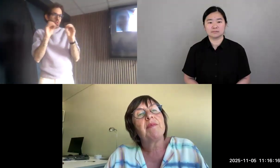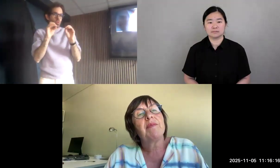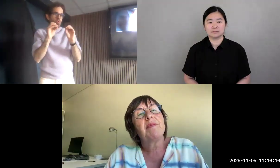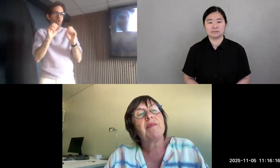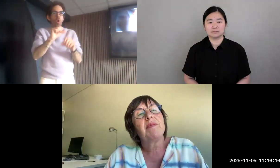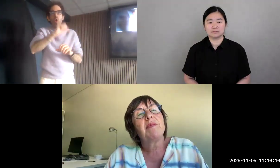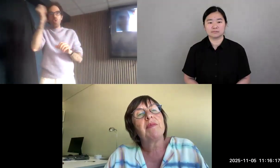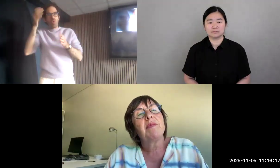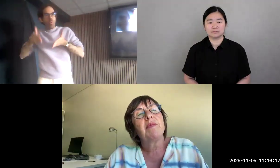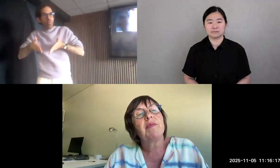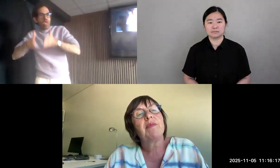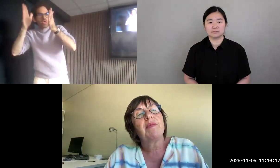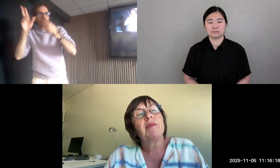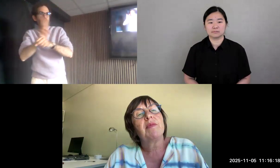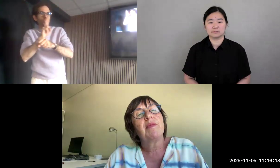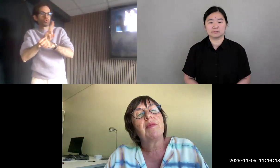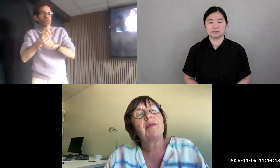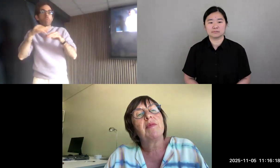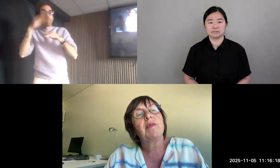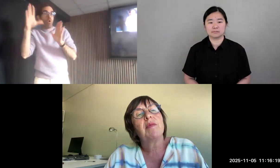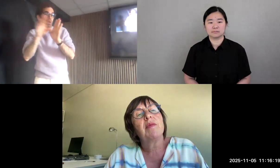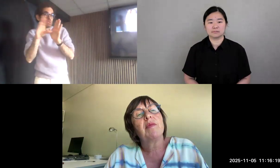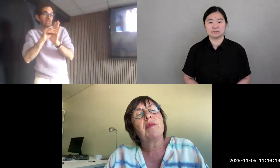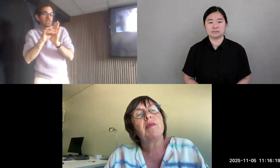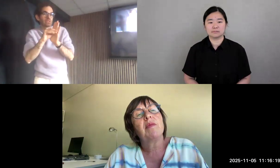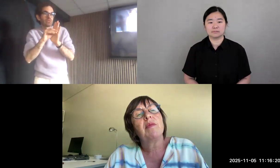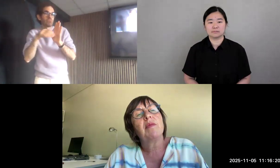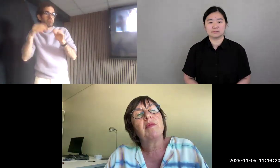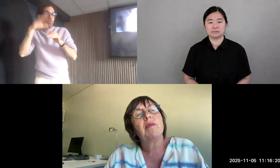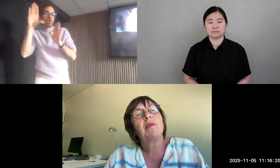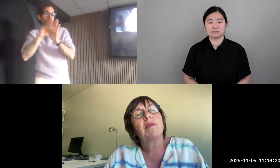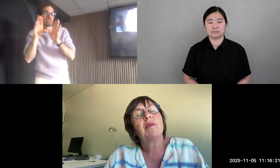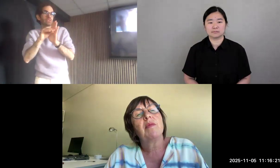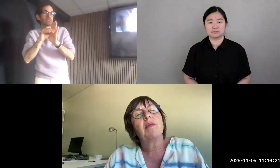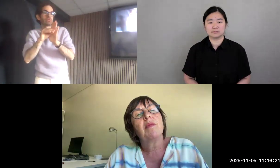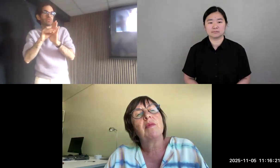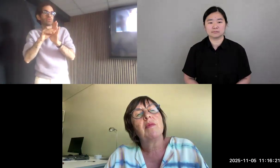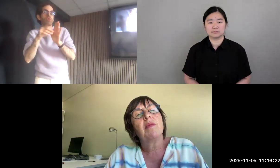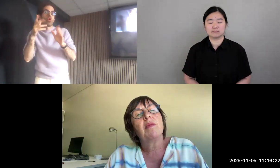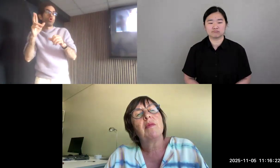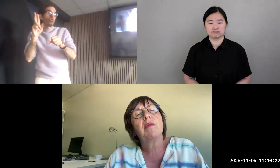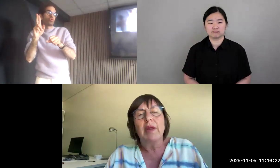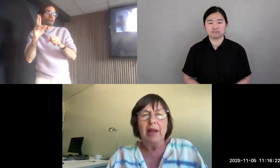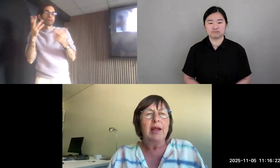at least in LSF, there we would not be using that for the pushing. verb.